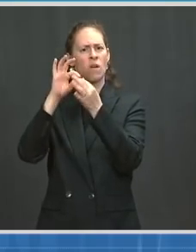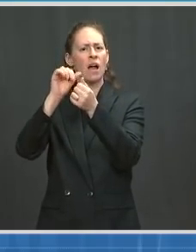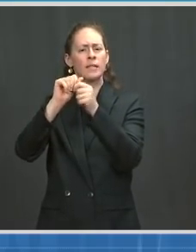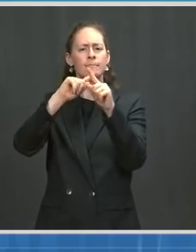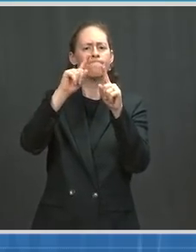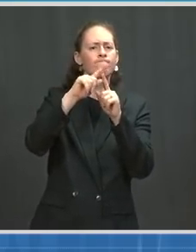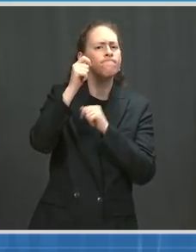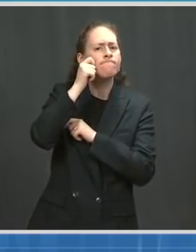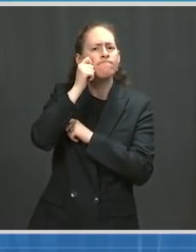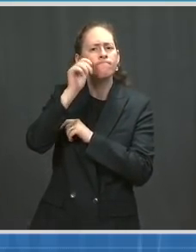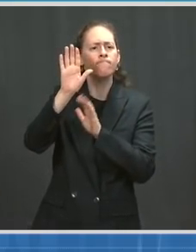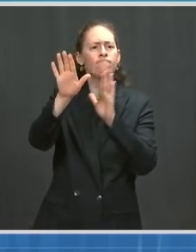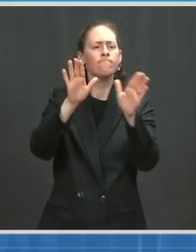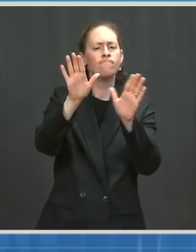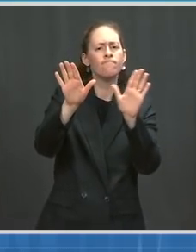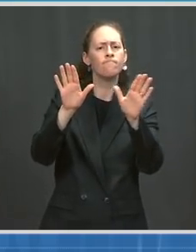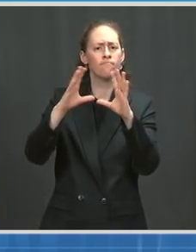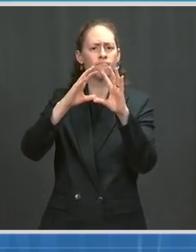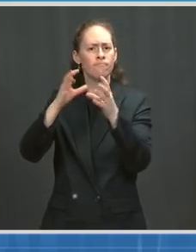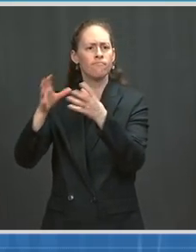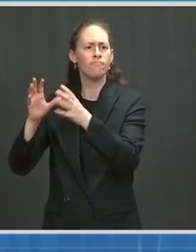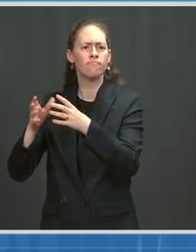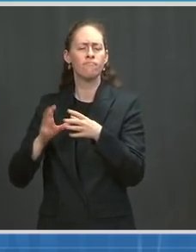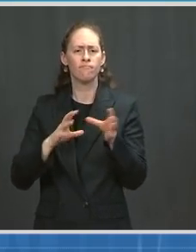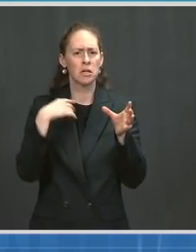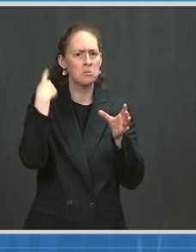on race and ethnicity, which is close to about 40 percent?